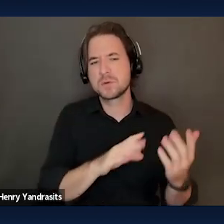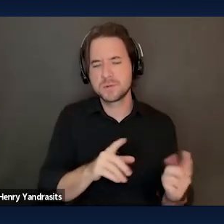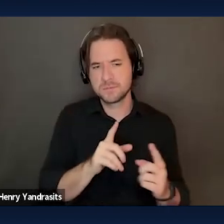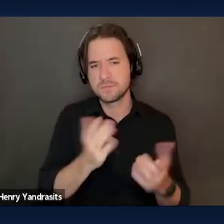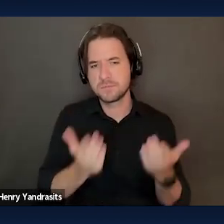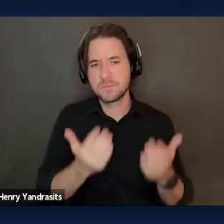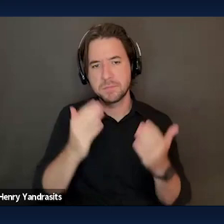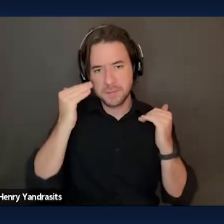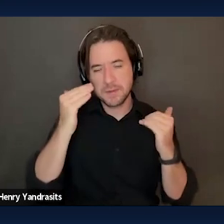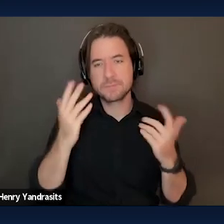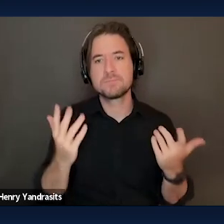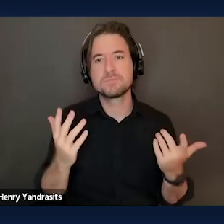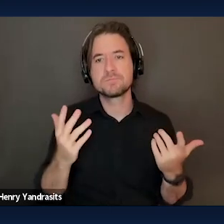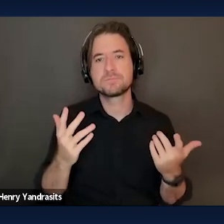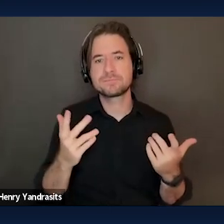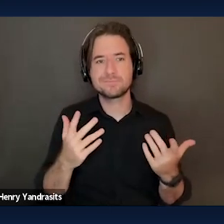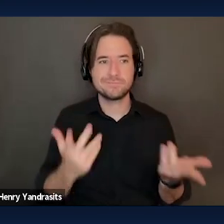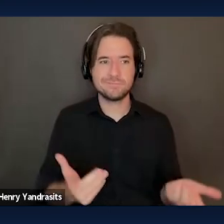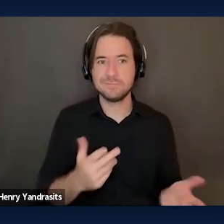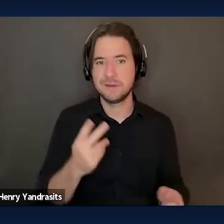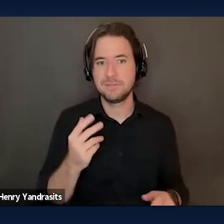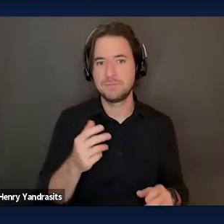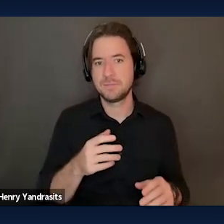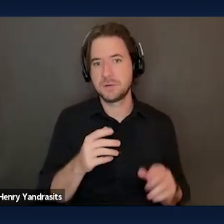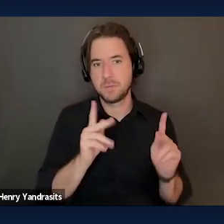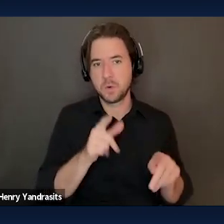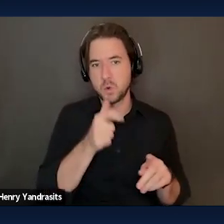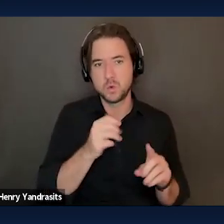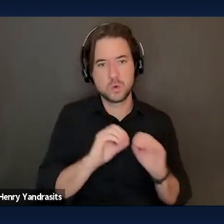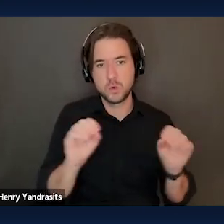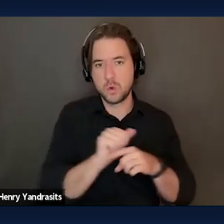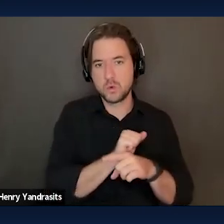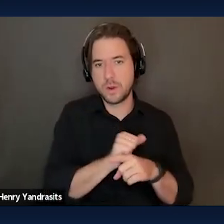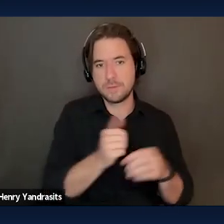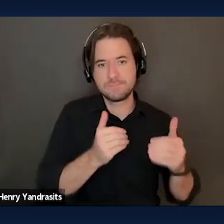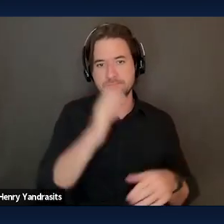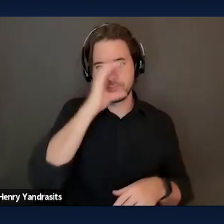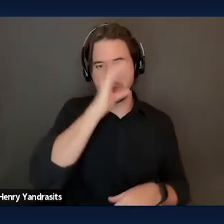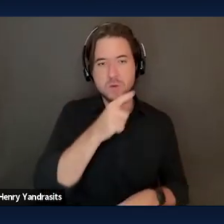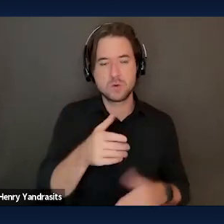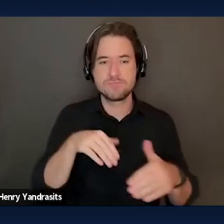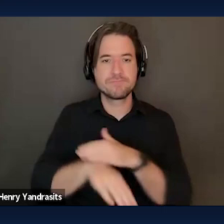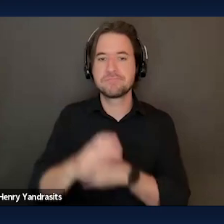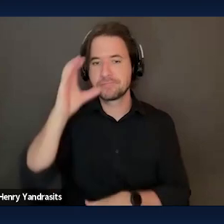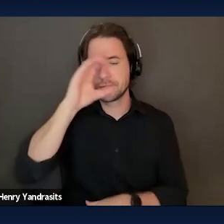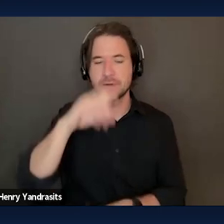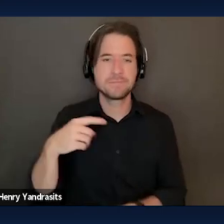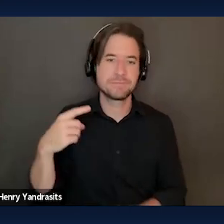Um, an untrained searcher to use, where you go in and you just search ear infection or otitis media.